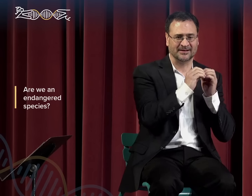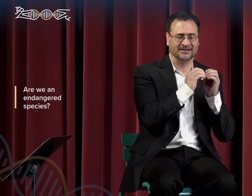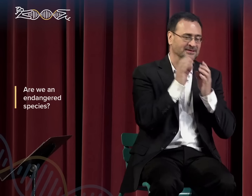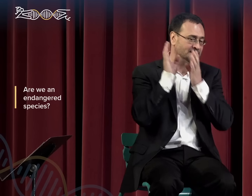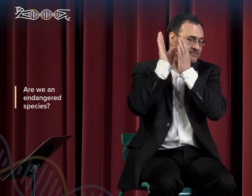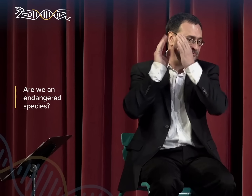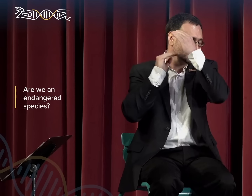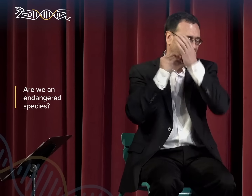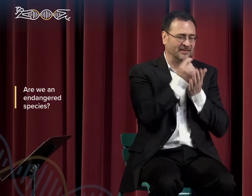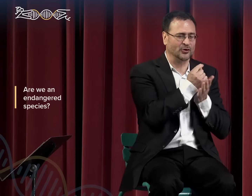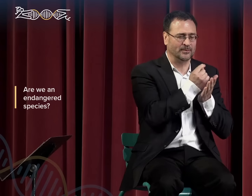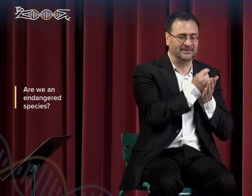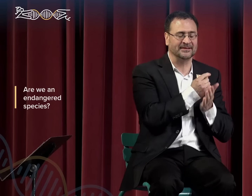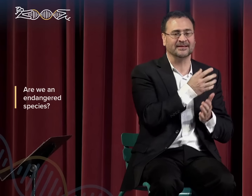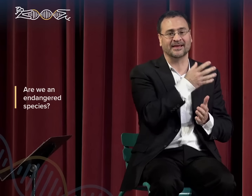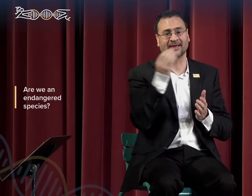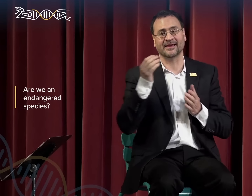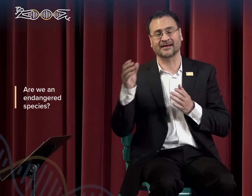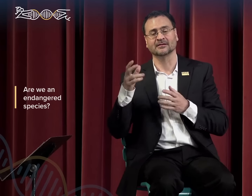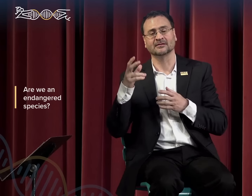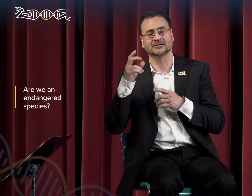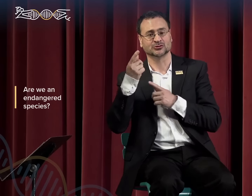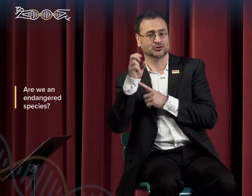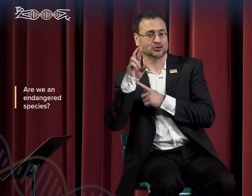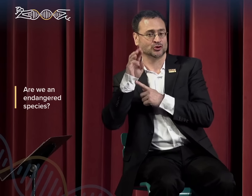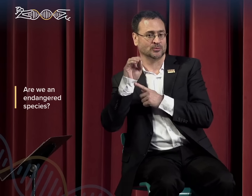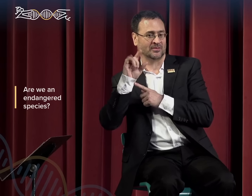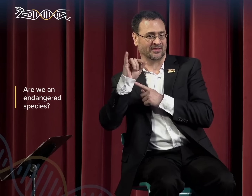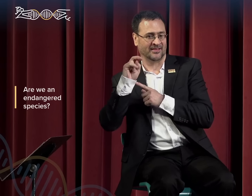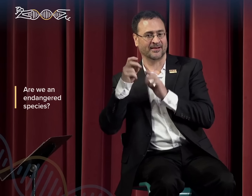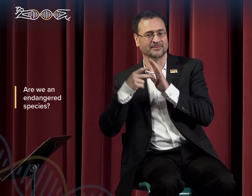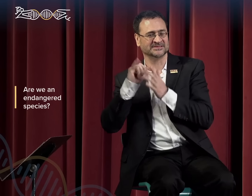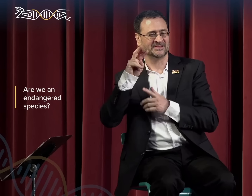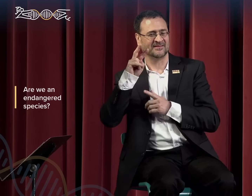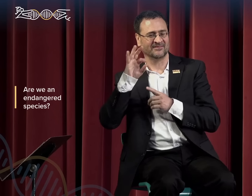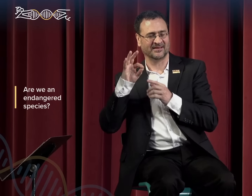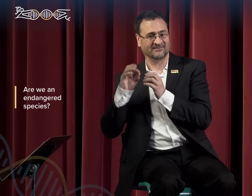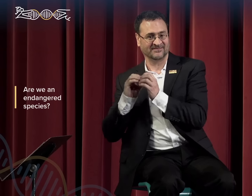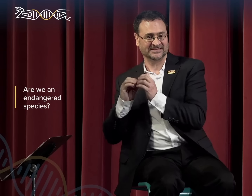technological approaches to them, remember somatic gene editing,